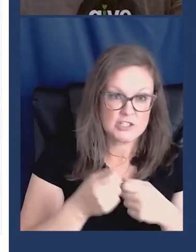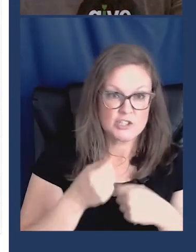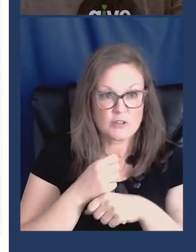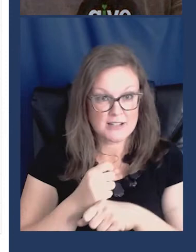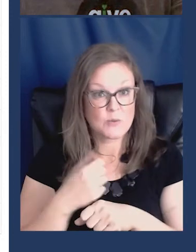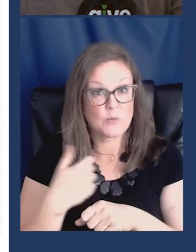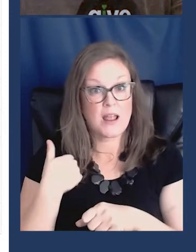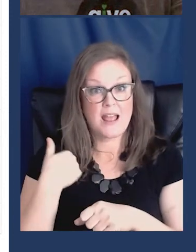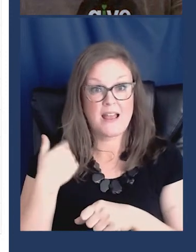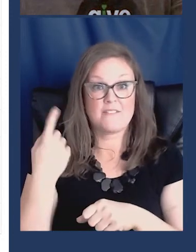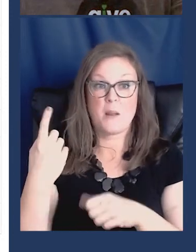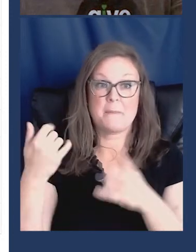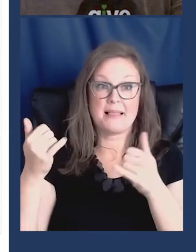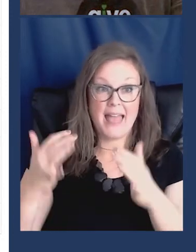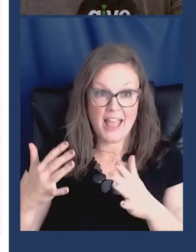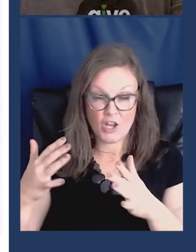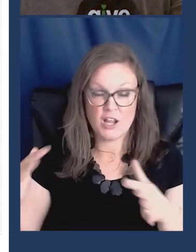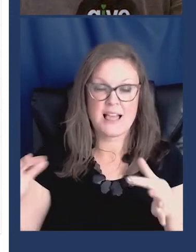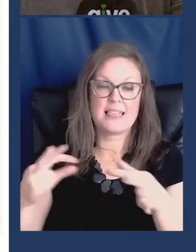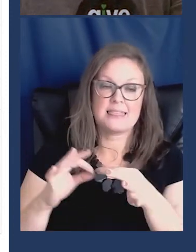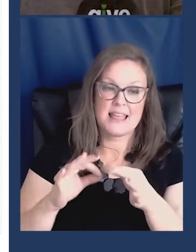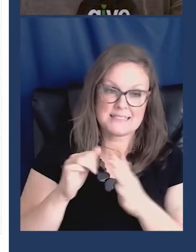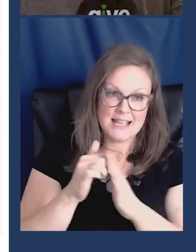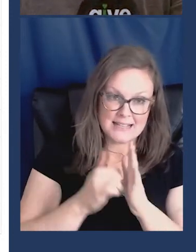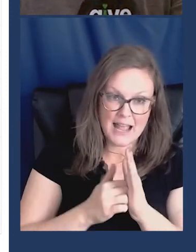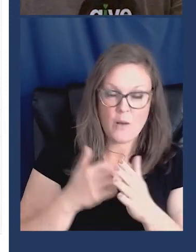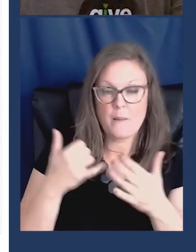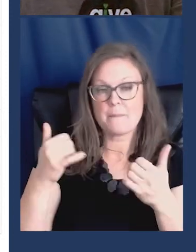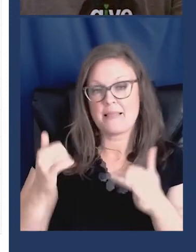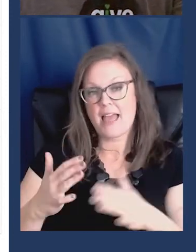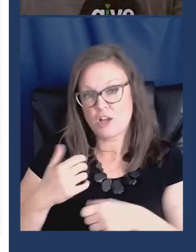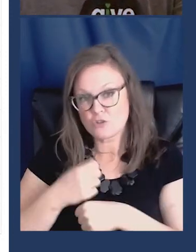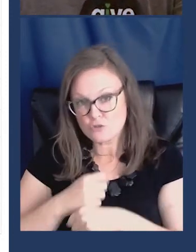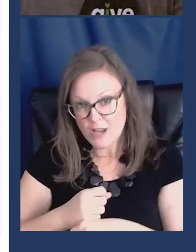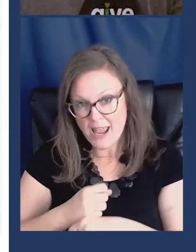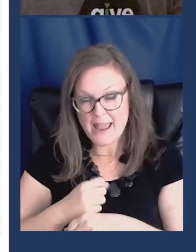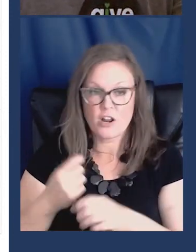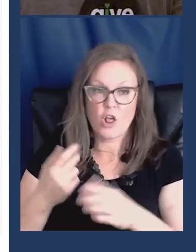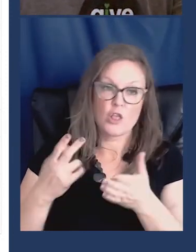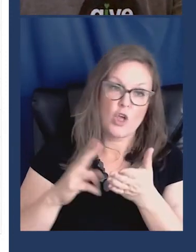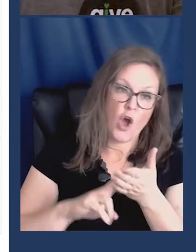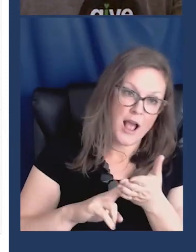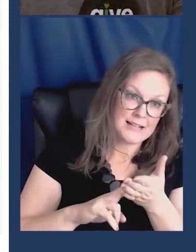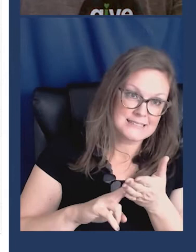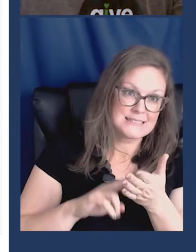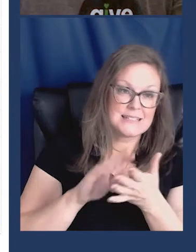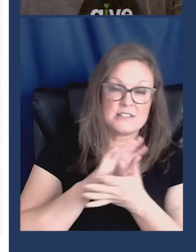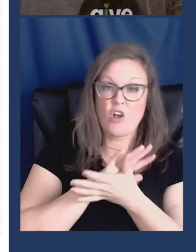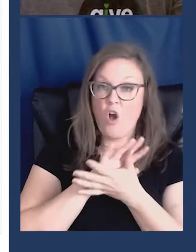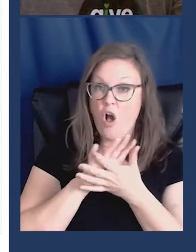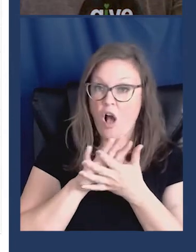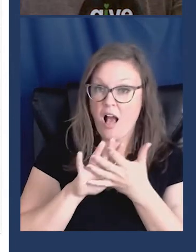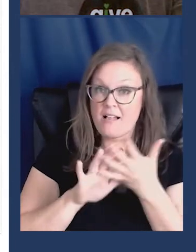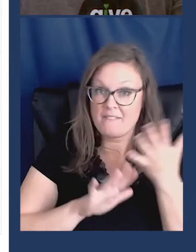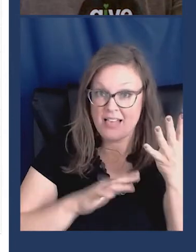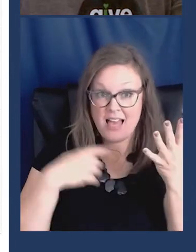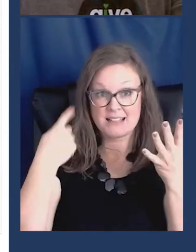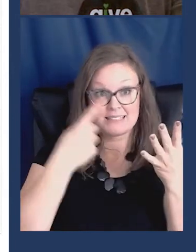player, linked account, player created, player logged in. That all seems to work just fine.